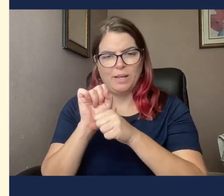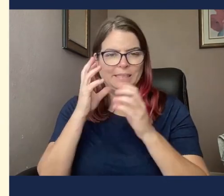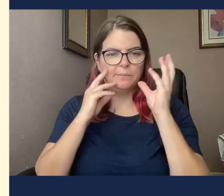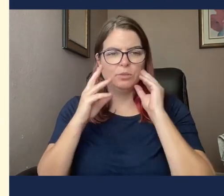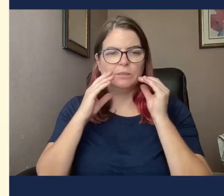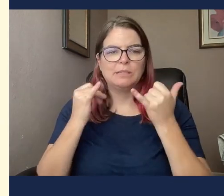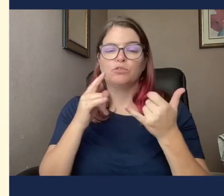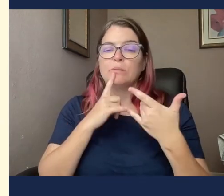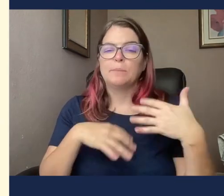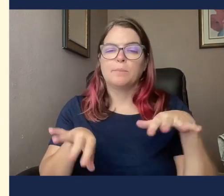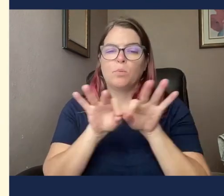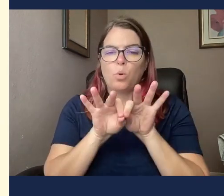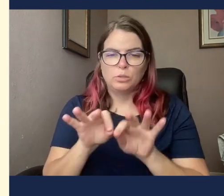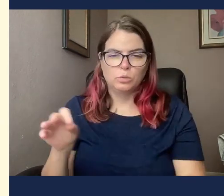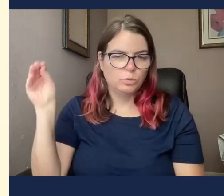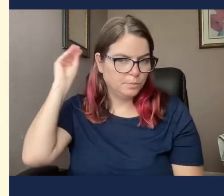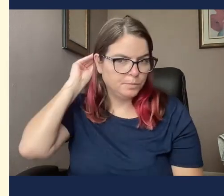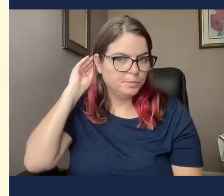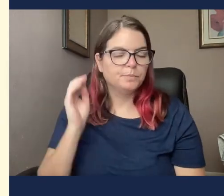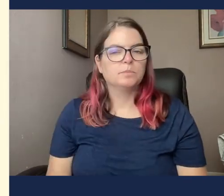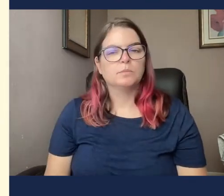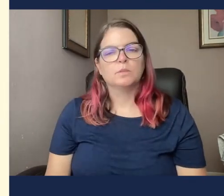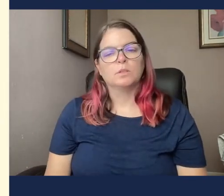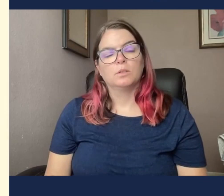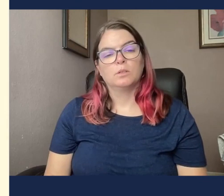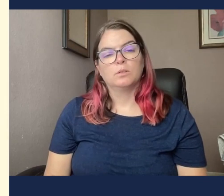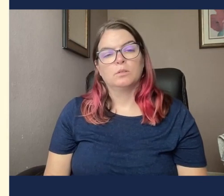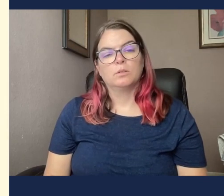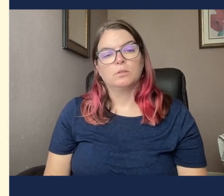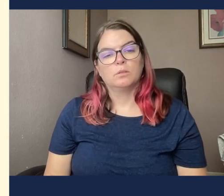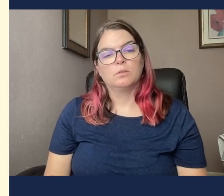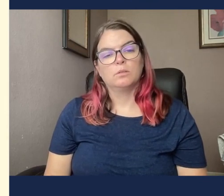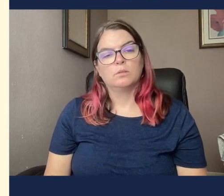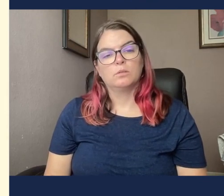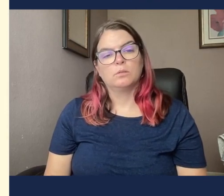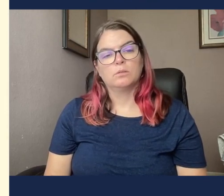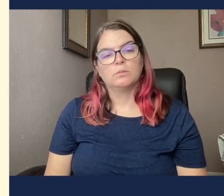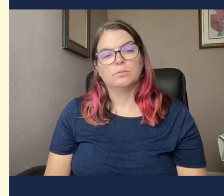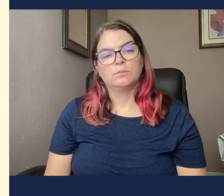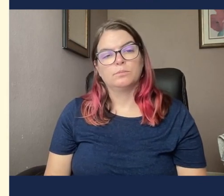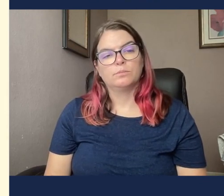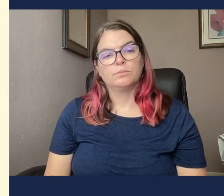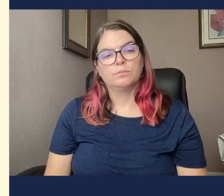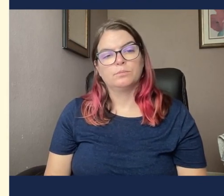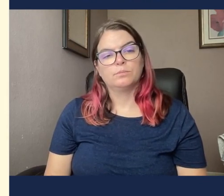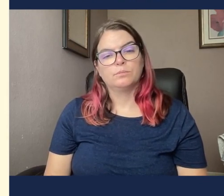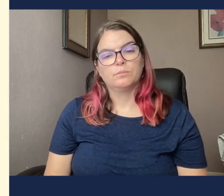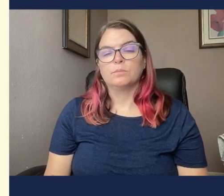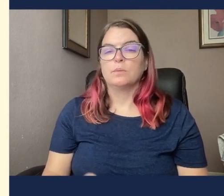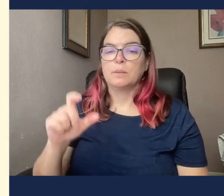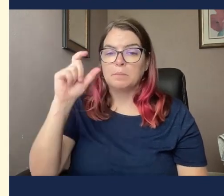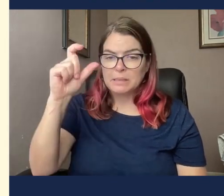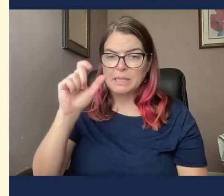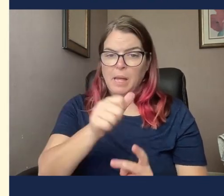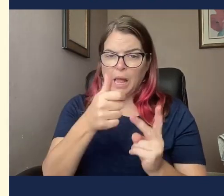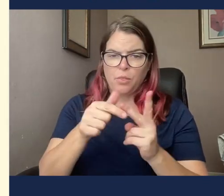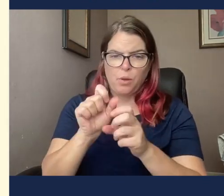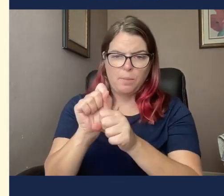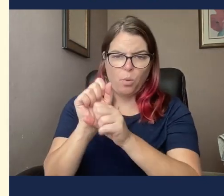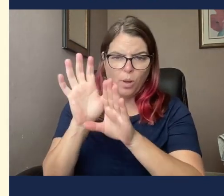Which is why we saw those spikes in 2015, 2016, during the presidential election period. When many of the aren't